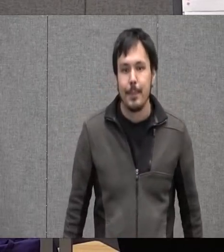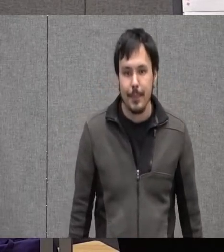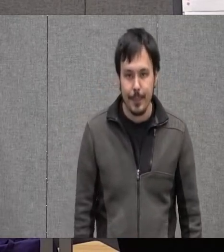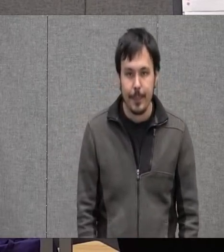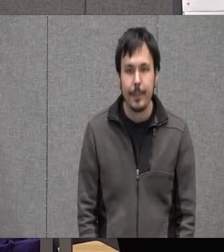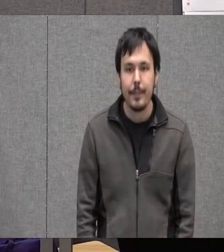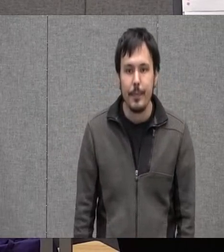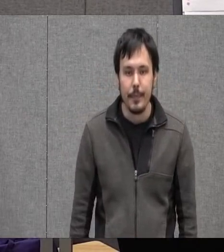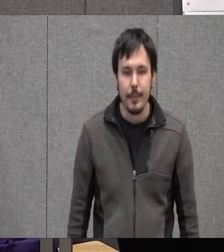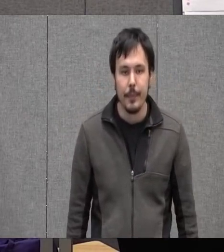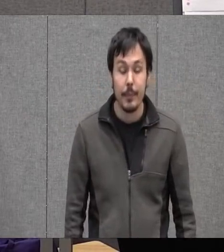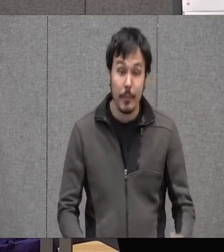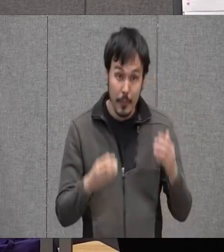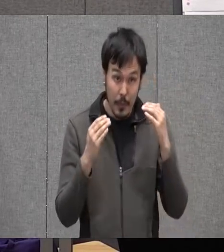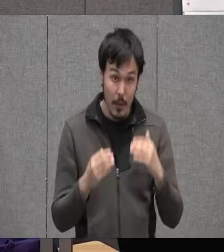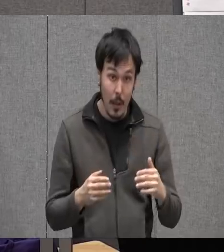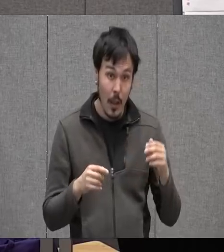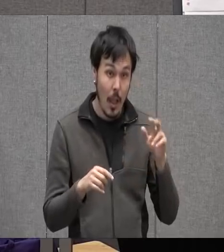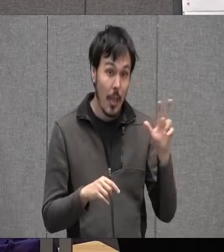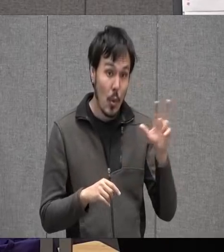Now what can we do to three to get to 30?